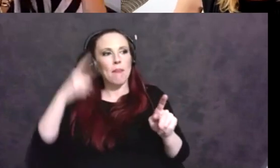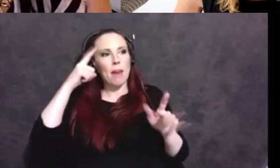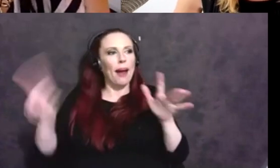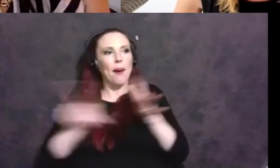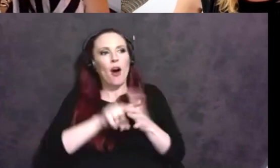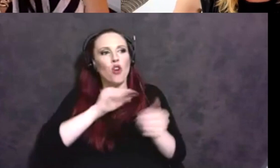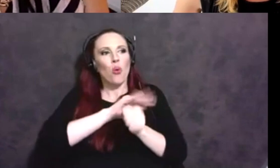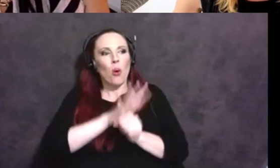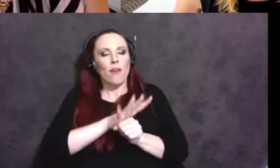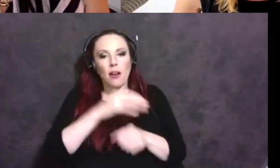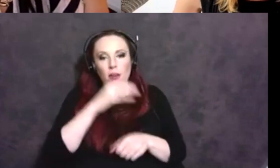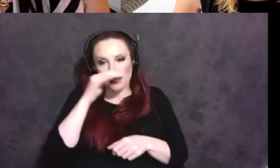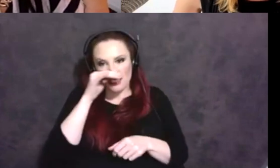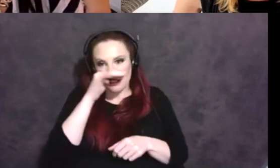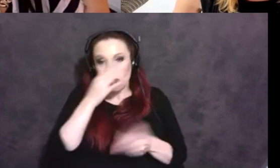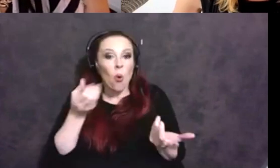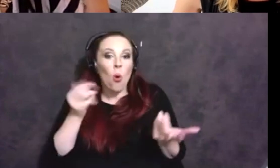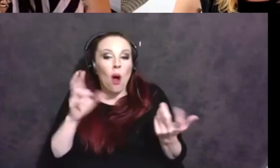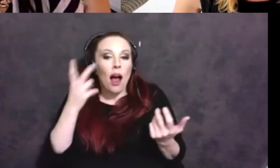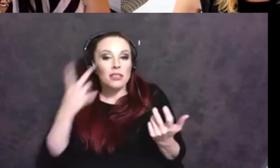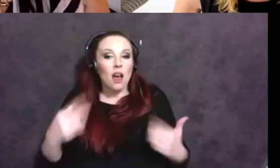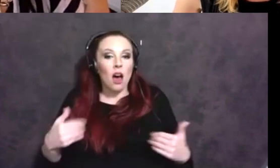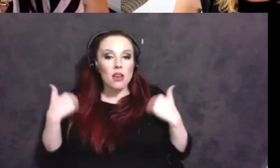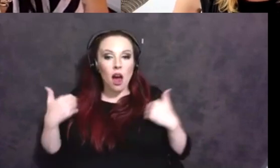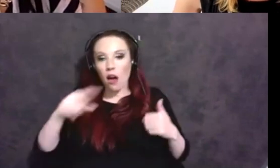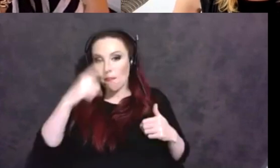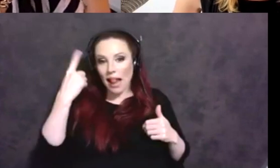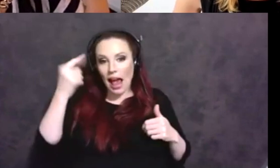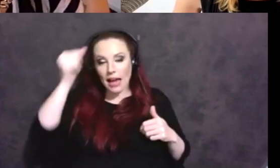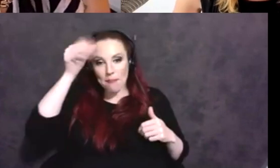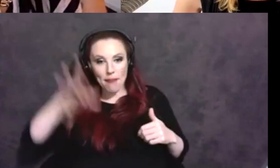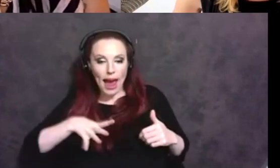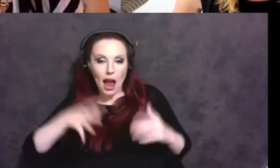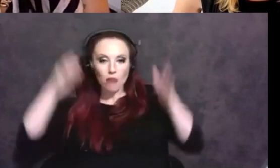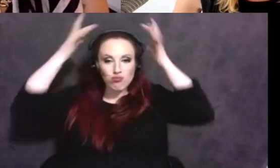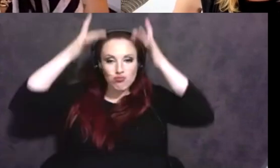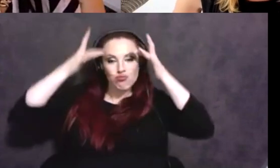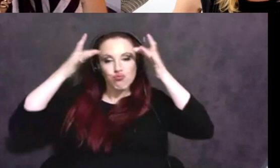and pushing them into conscious awareness so we can hear ourselves say wow, I saw an